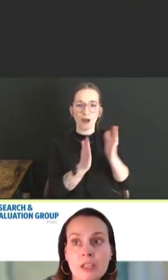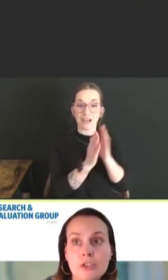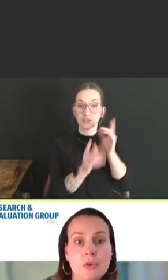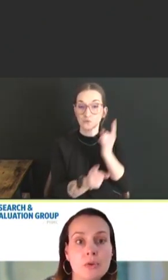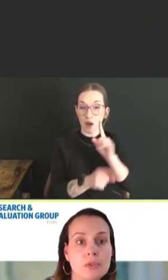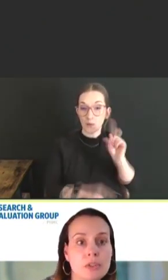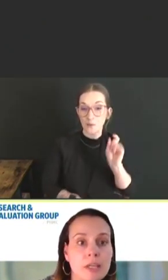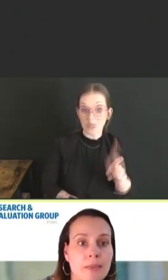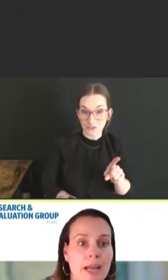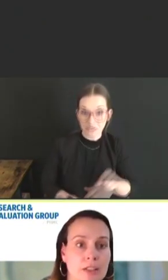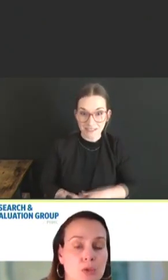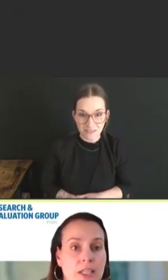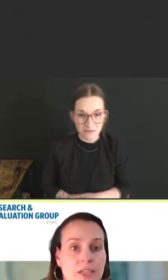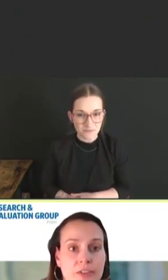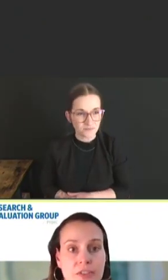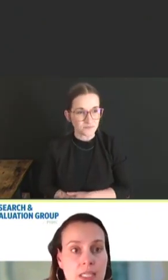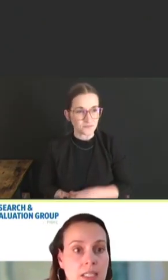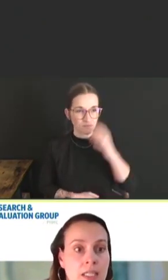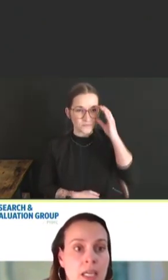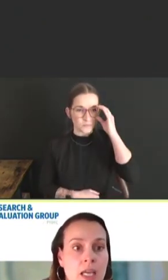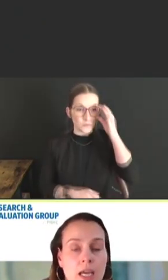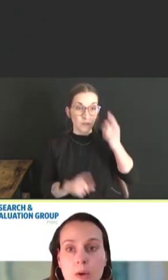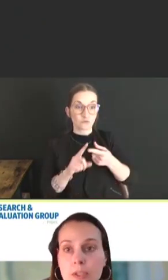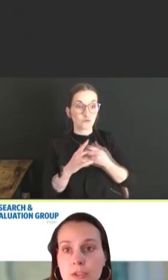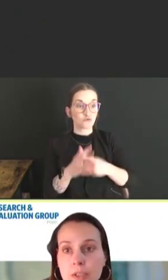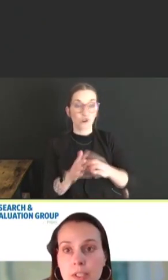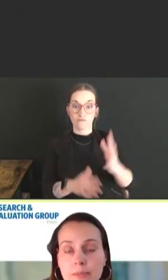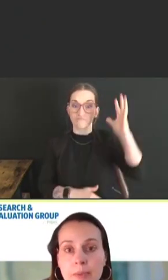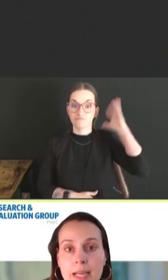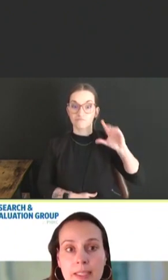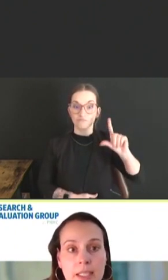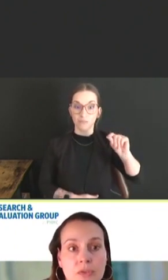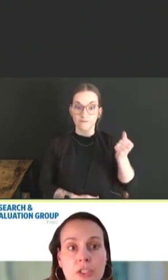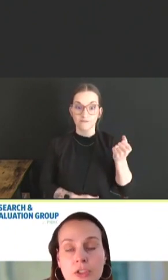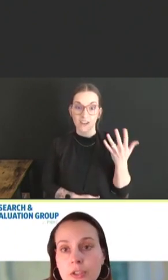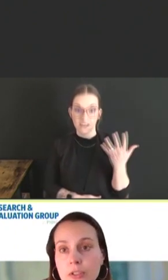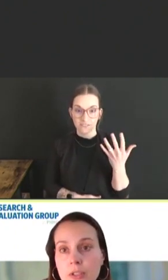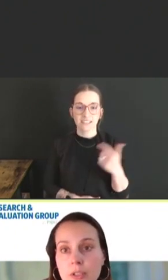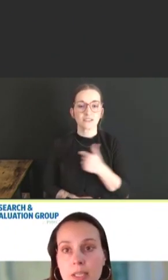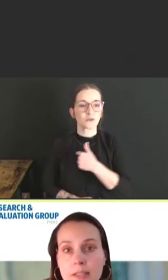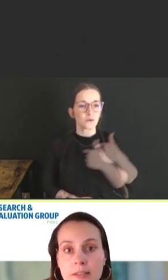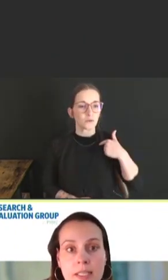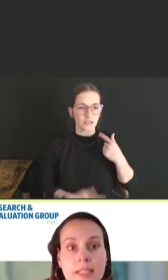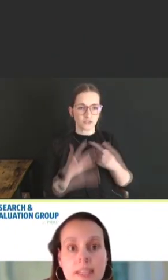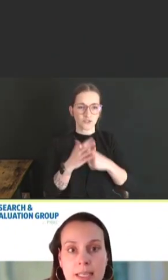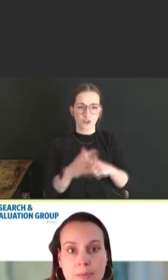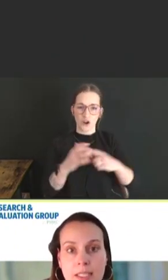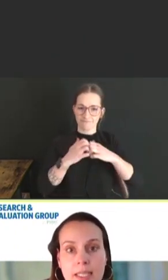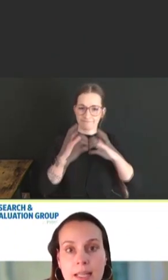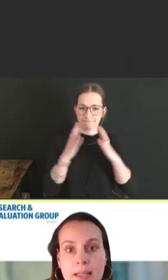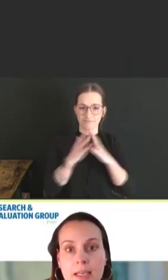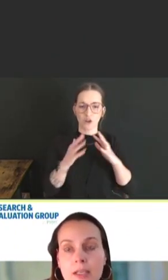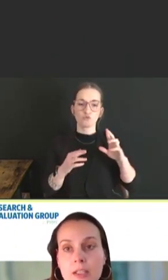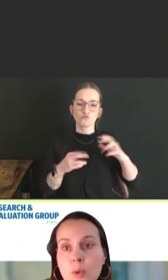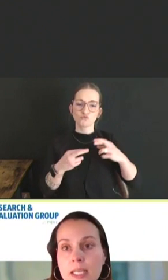So, starting back in 2015, we started piloting regional needs assessments, and then in 2018,